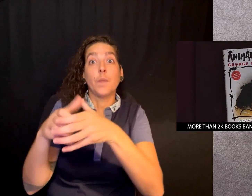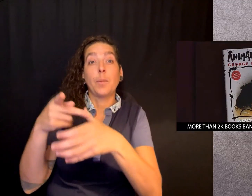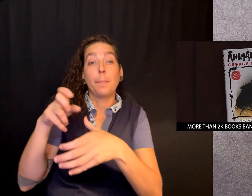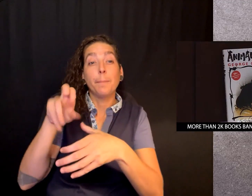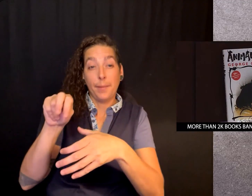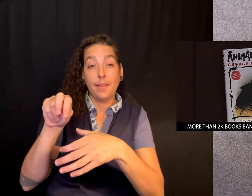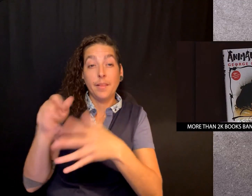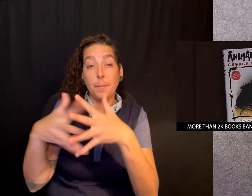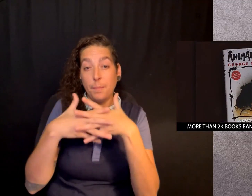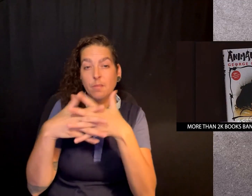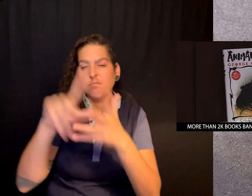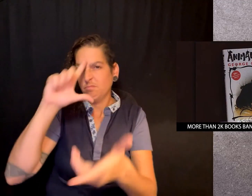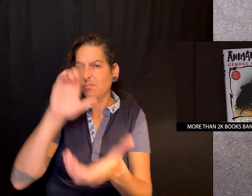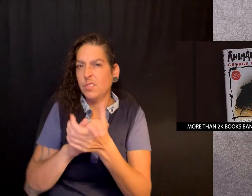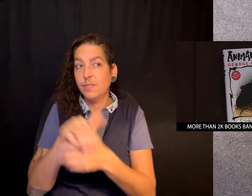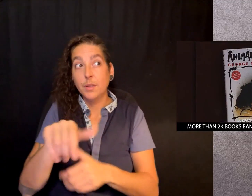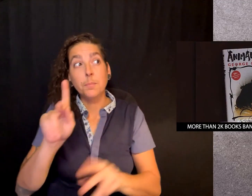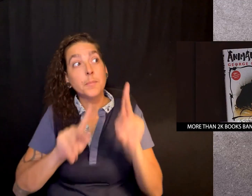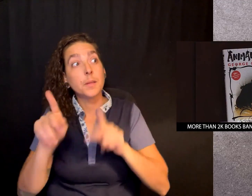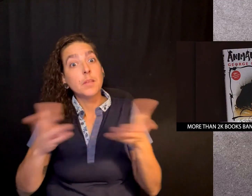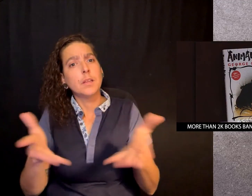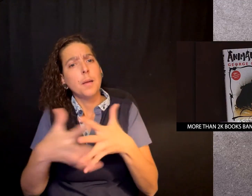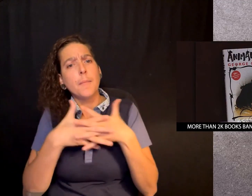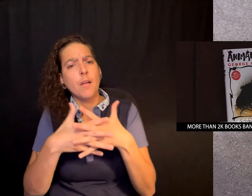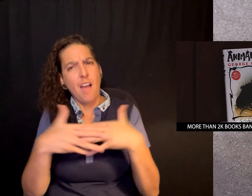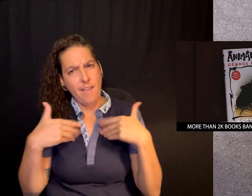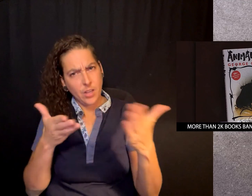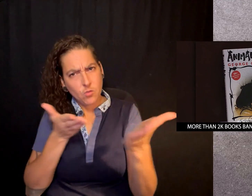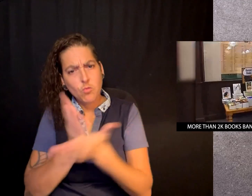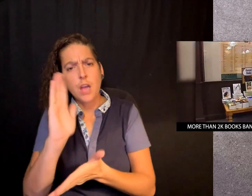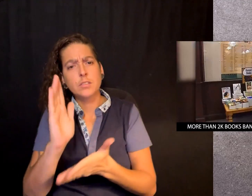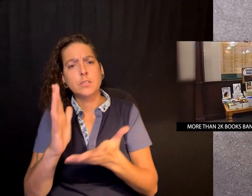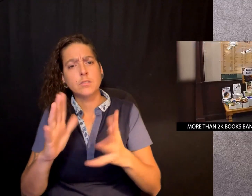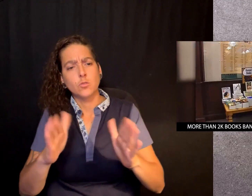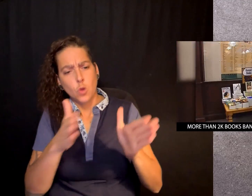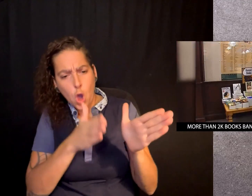officials with PEN America believe people in America have the right to organize and